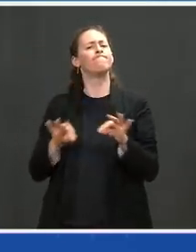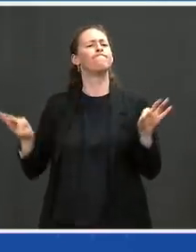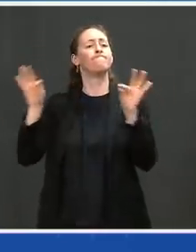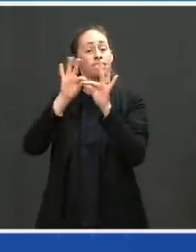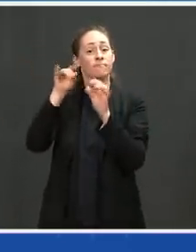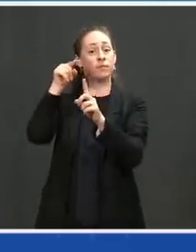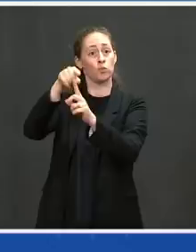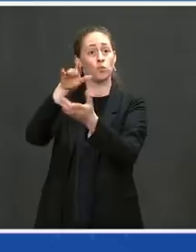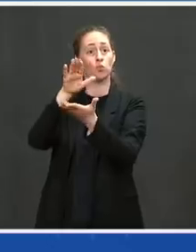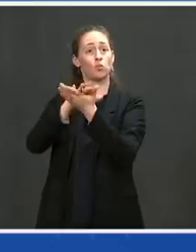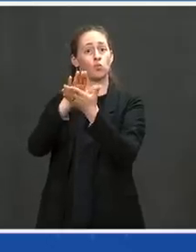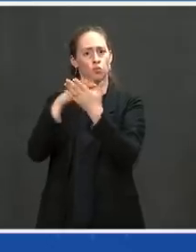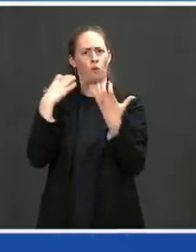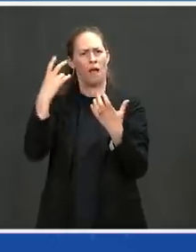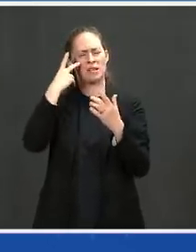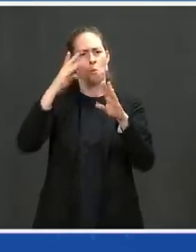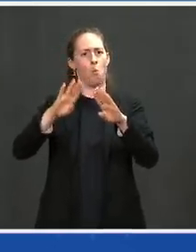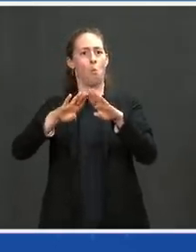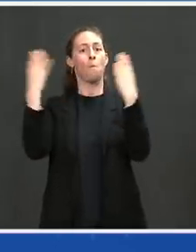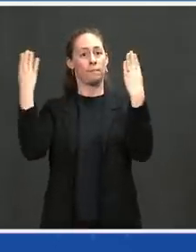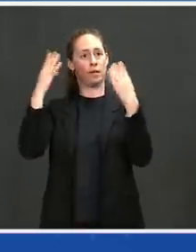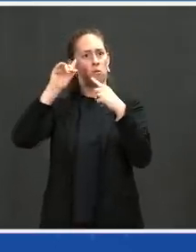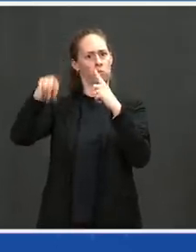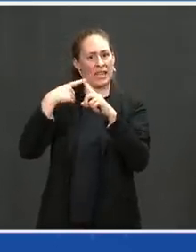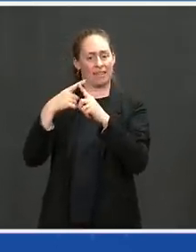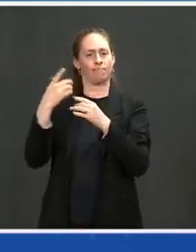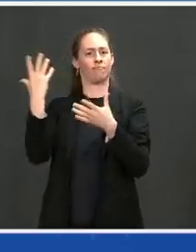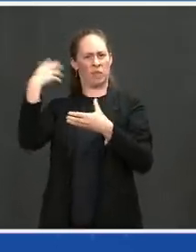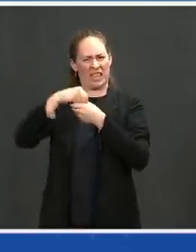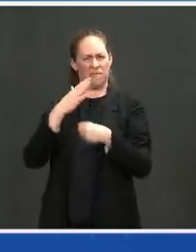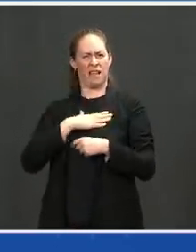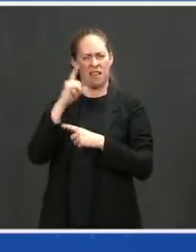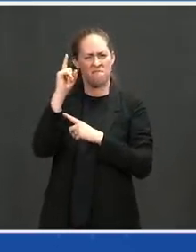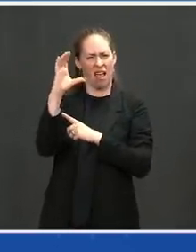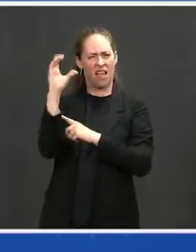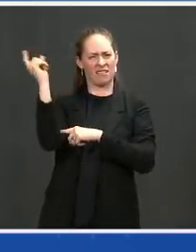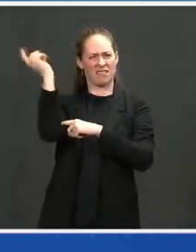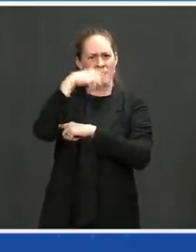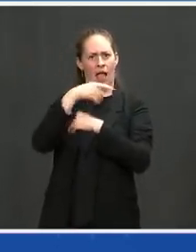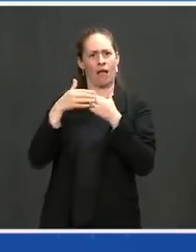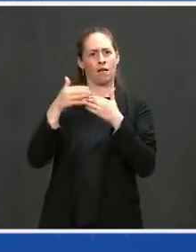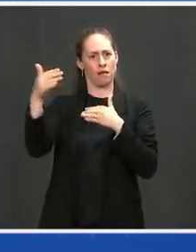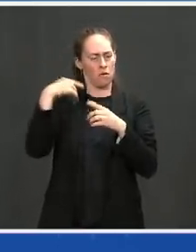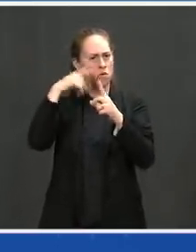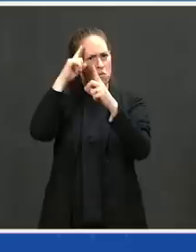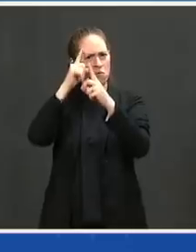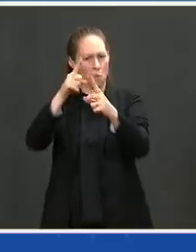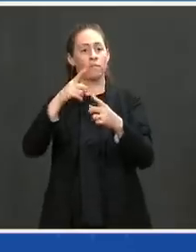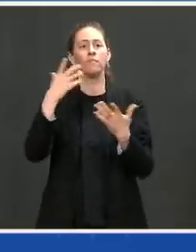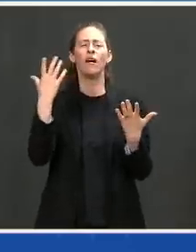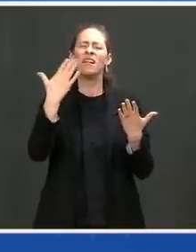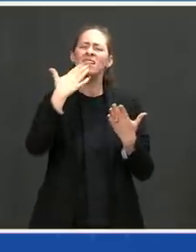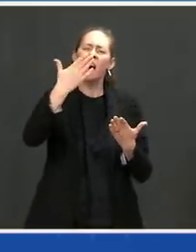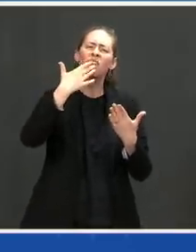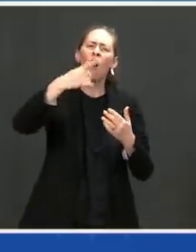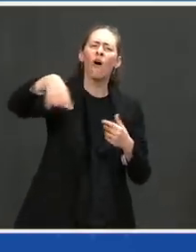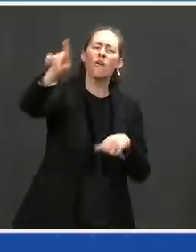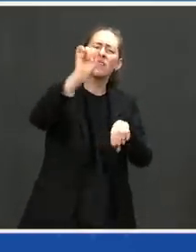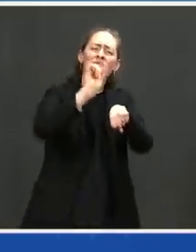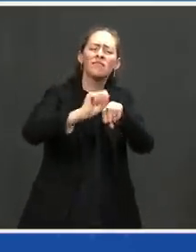in the first 100 days. Now, thanks to the enormous amount of work done by our administration, educators,